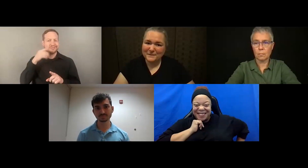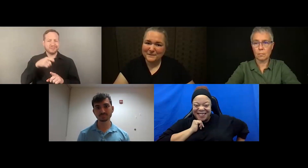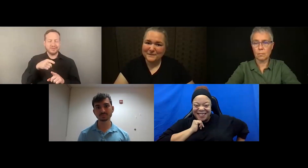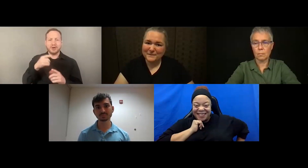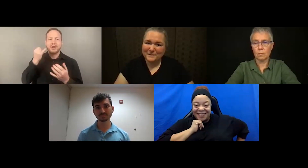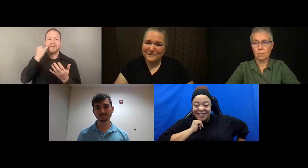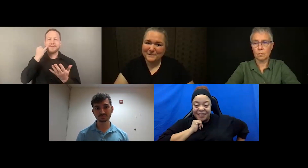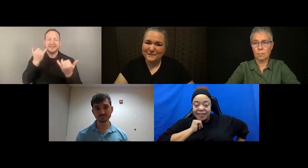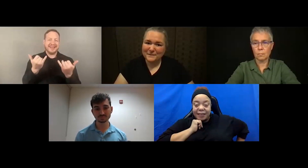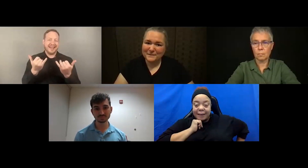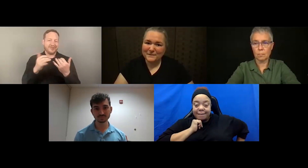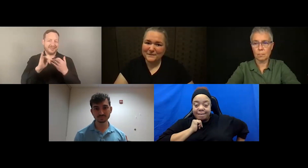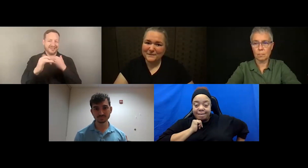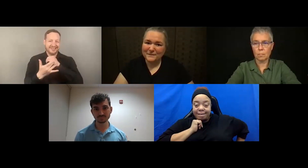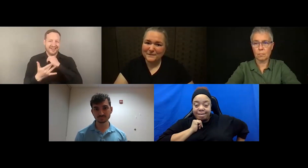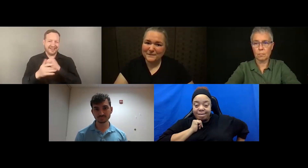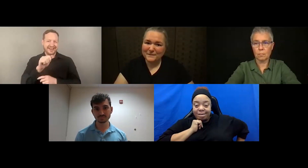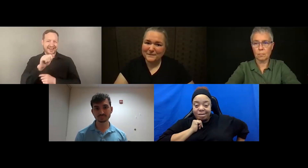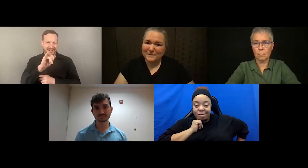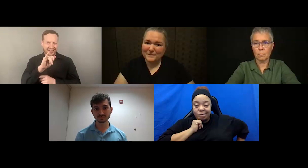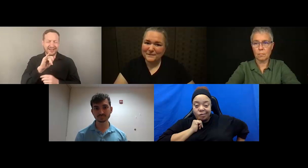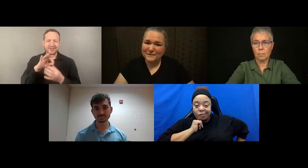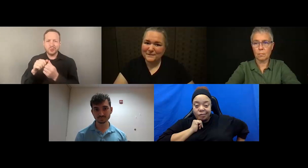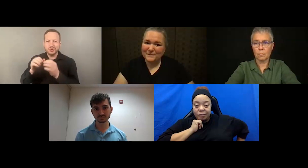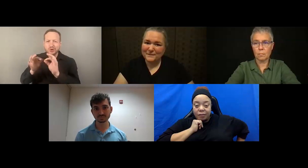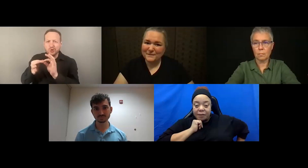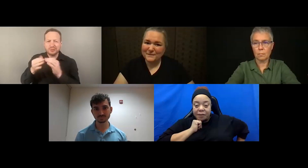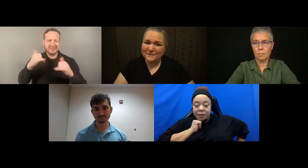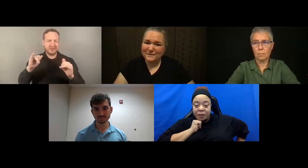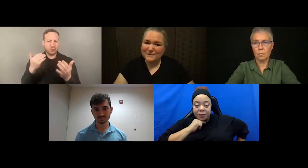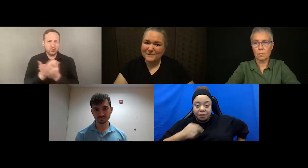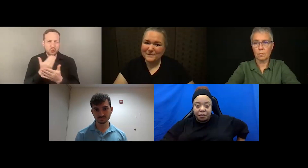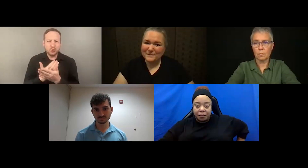Using today's technology and where AI is